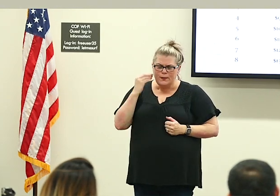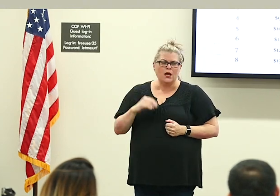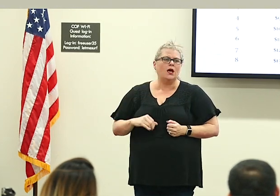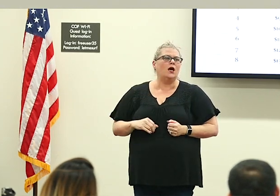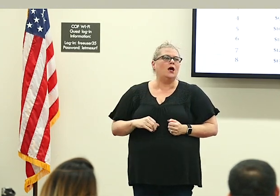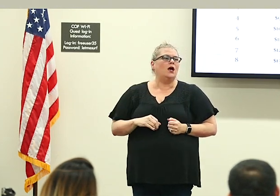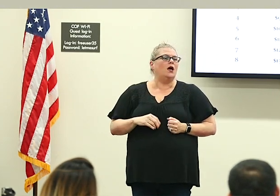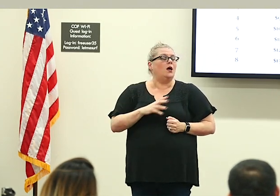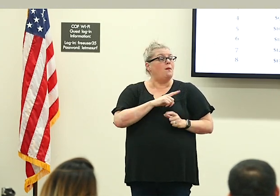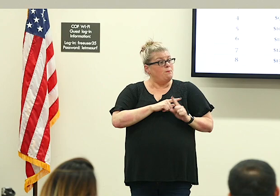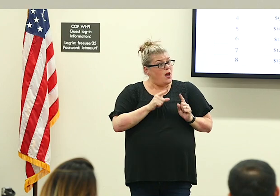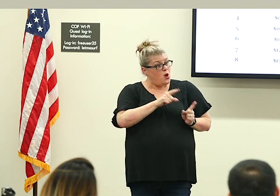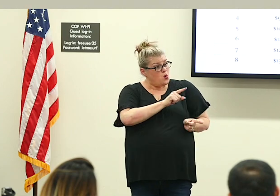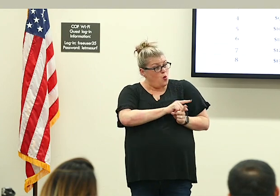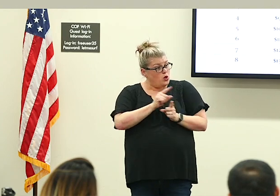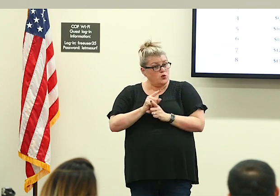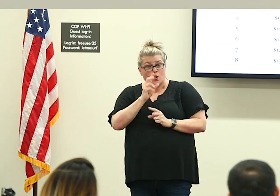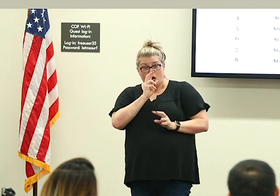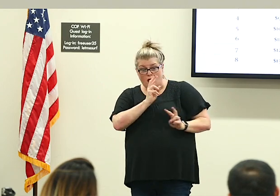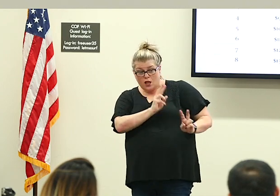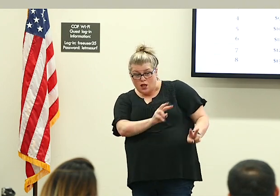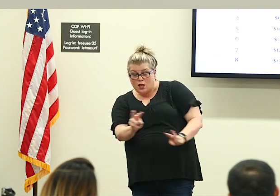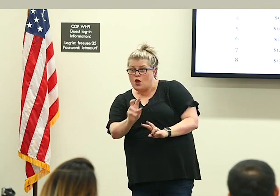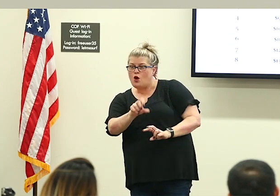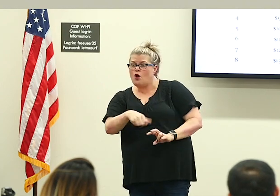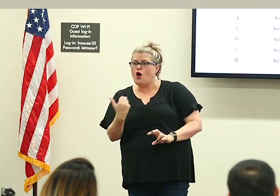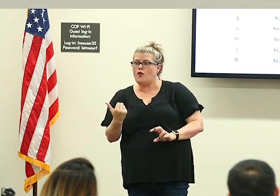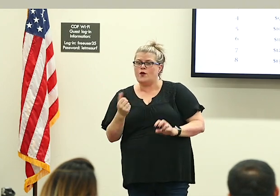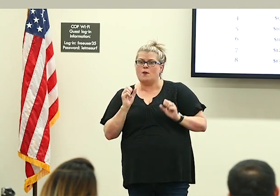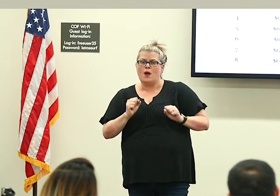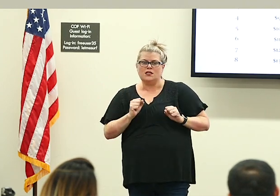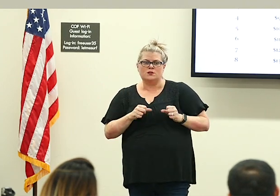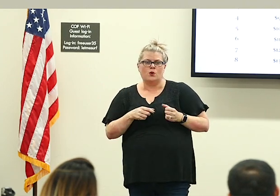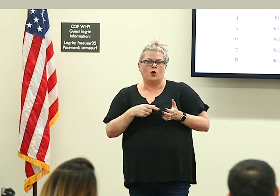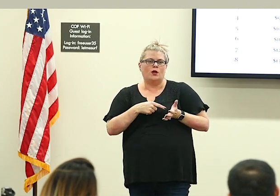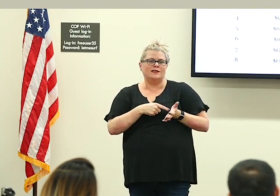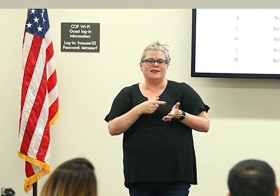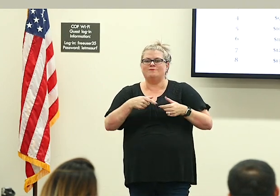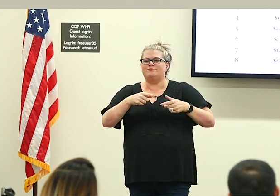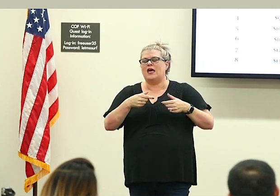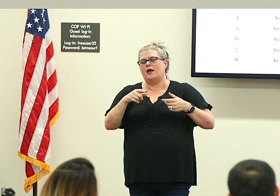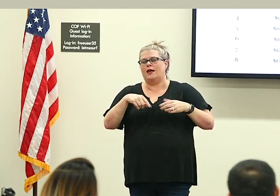But you also will wanna look at other possible down payment assistance loan programs. There's the,